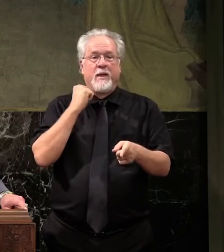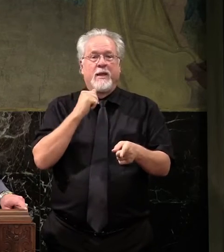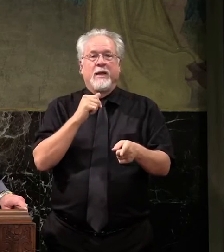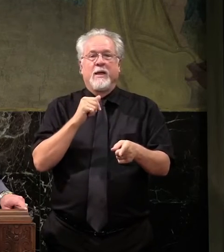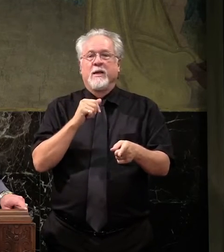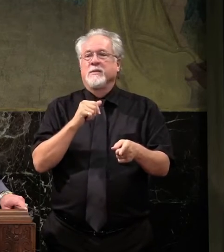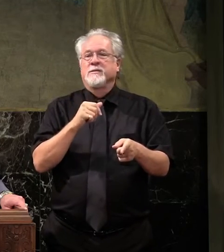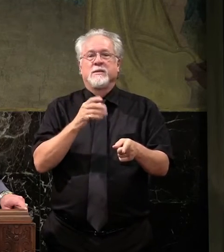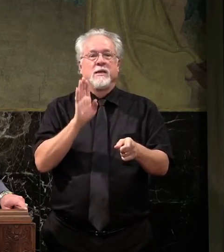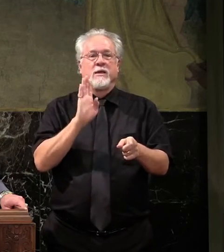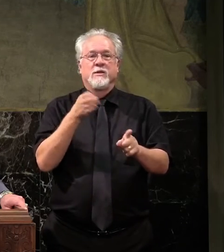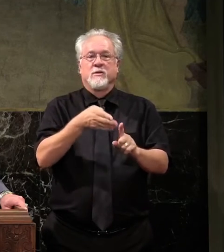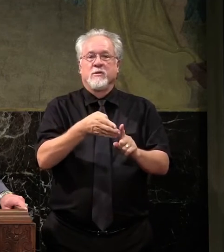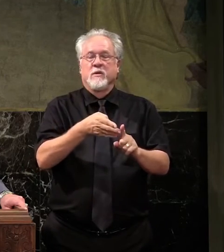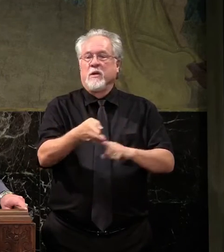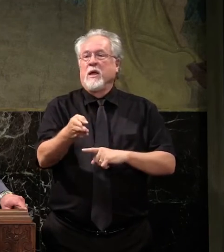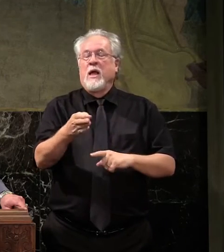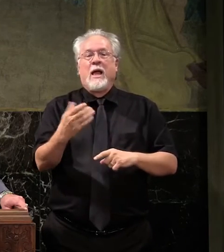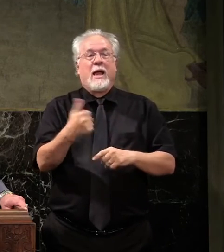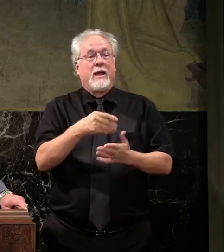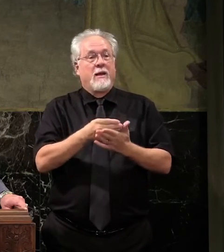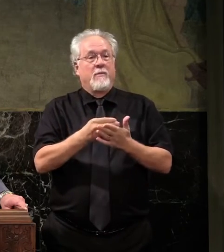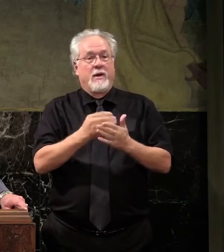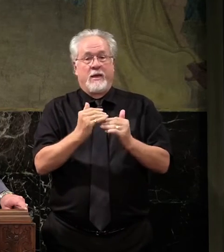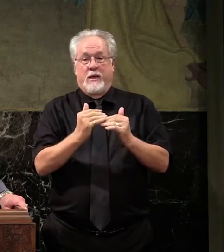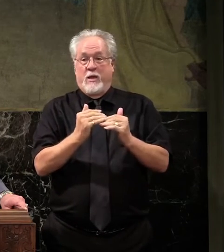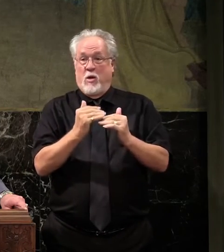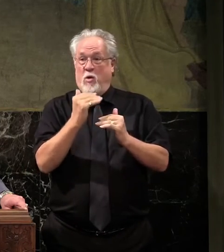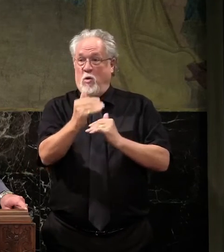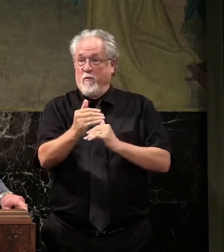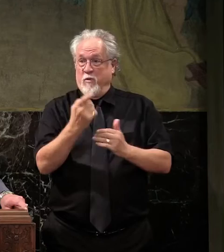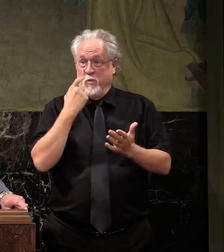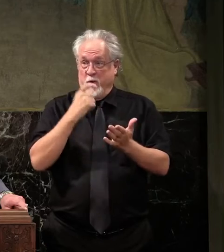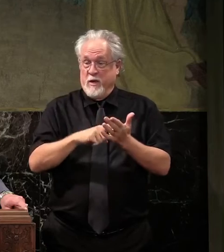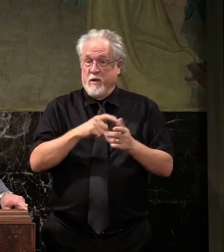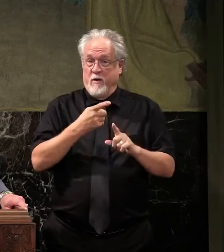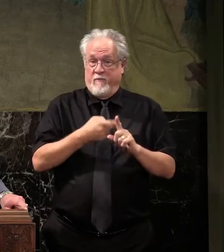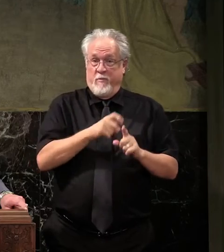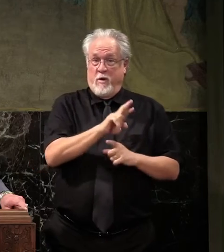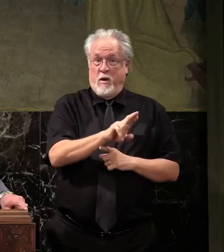revenue in excess of what's going to be recognized by REC after we signed